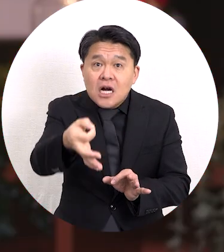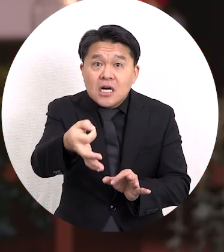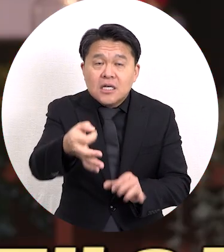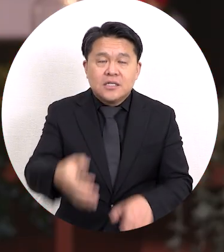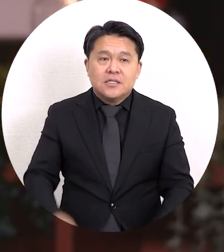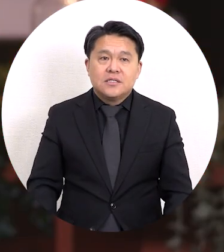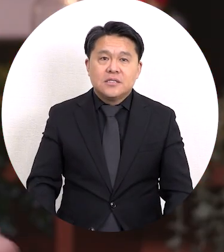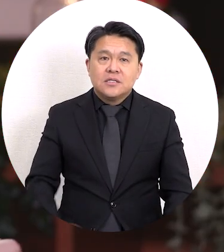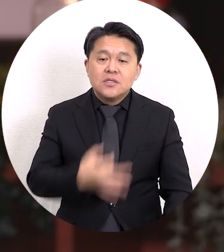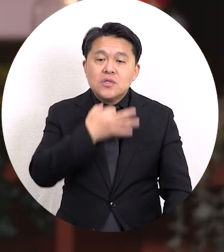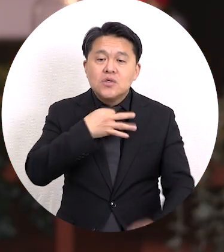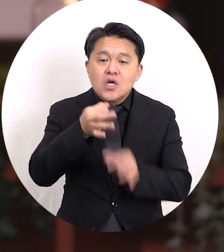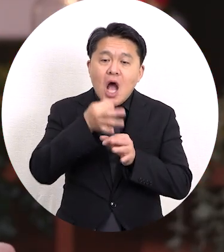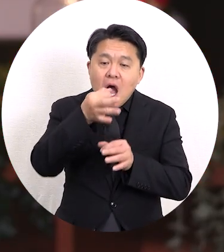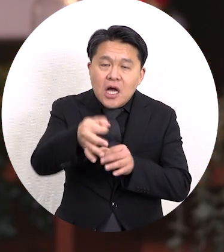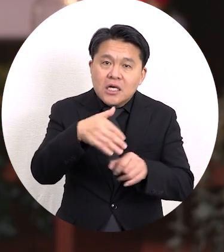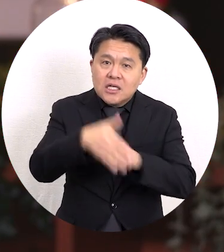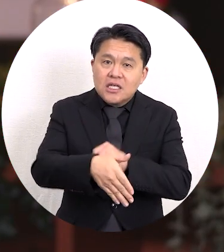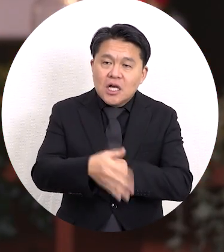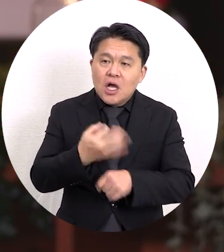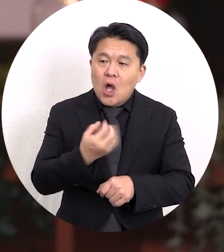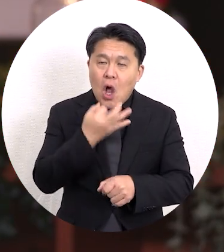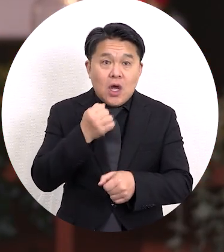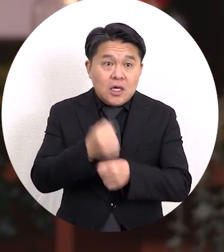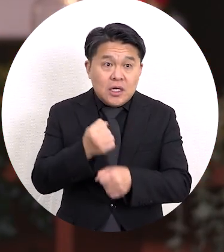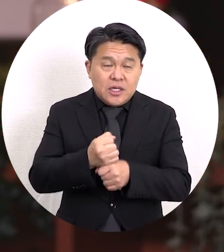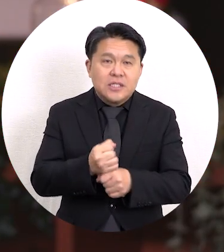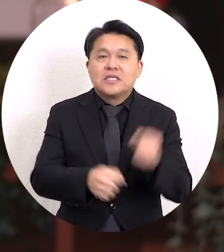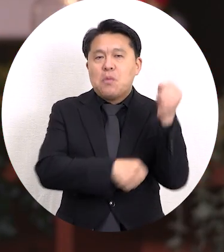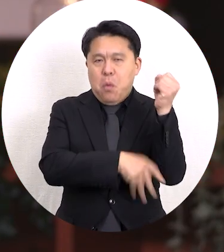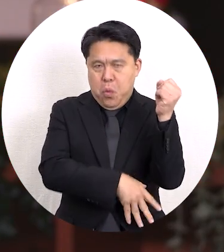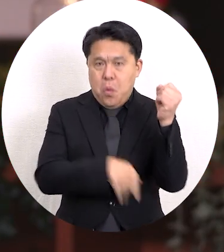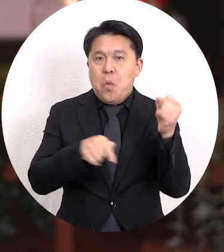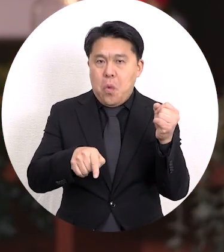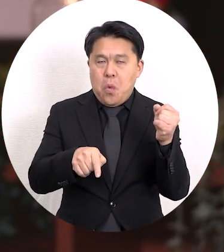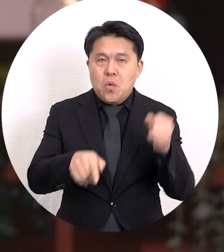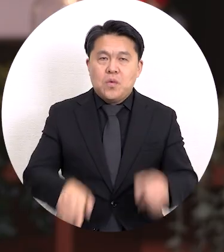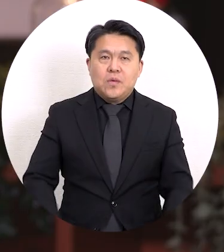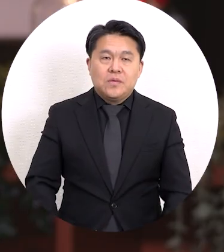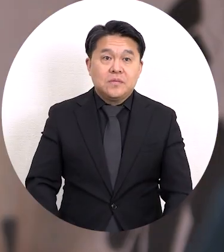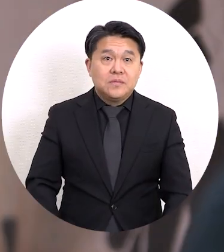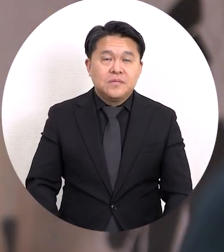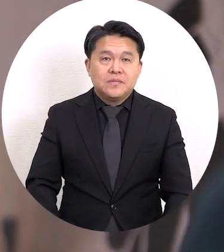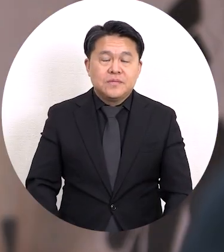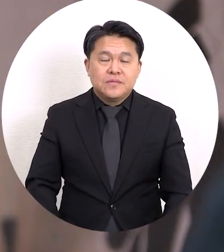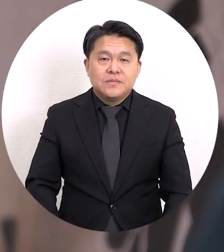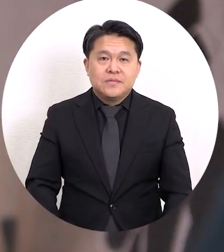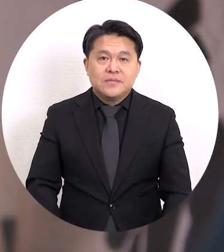So, creating sounds through the shape of a tube seems to have been one of the most basic starting points.